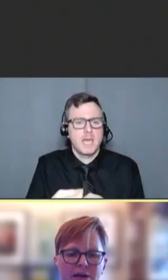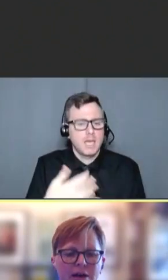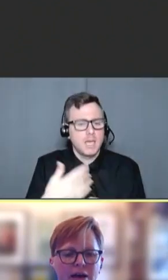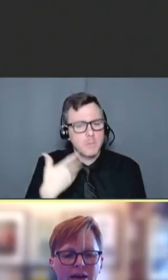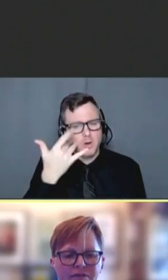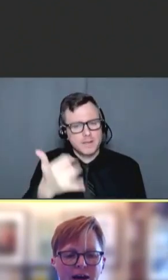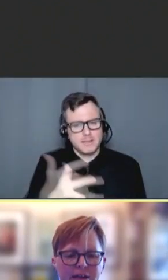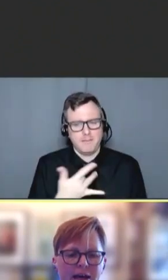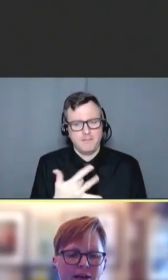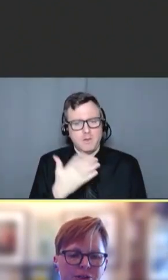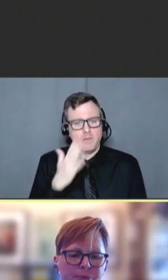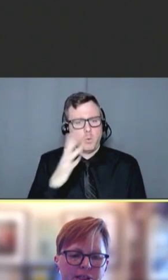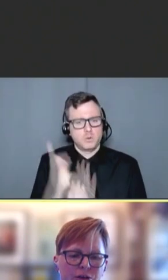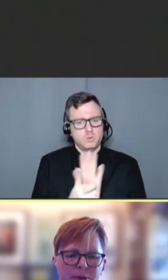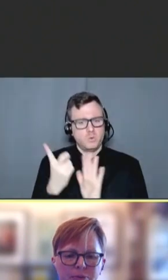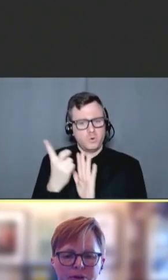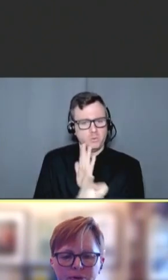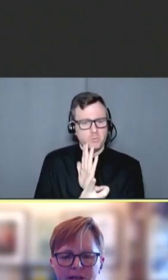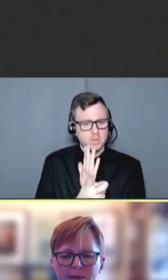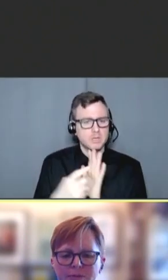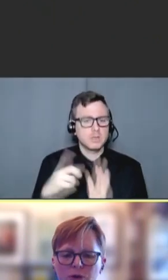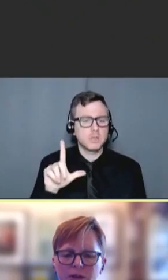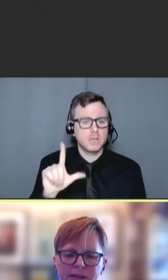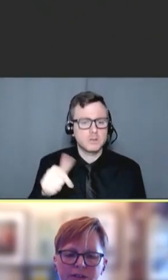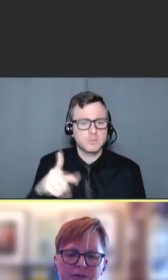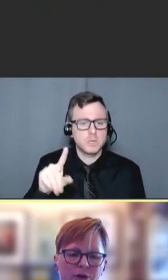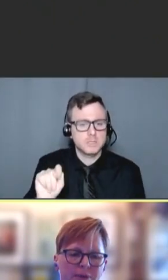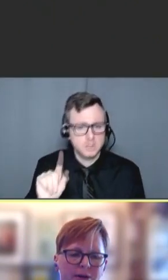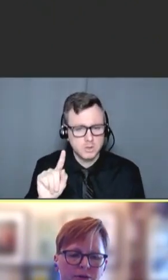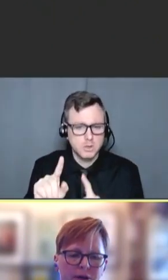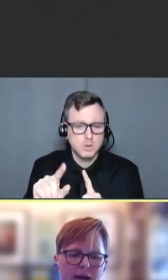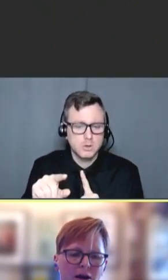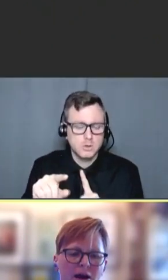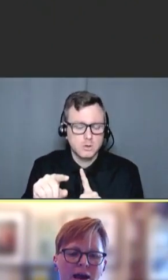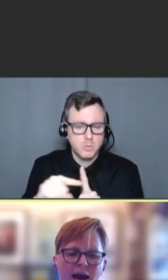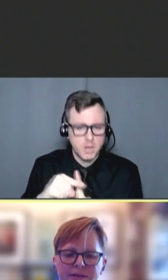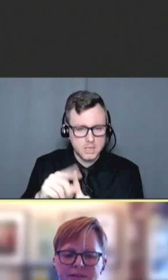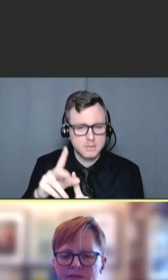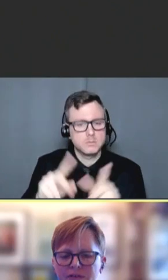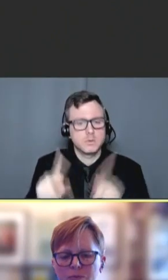they began. In fact, LGBTQ people are three times more likely to avoid medical care and